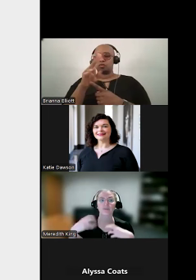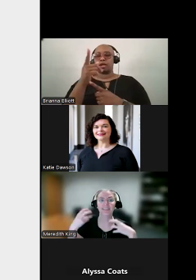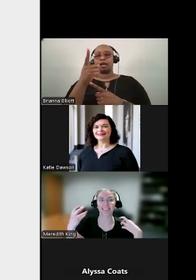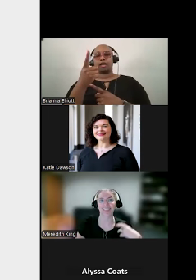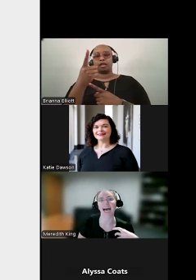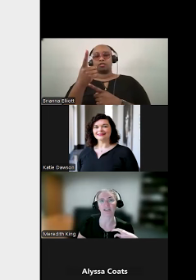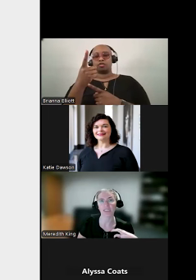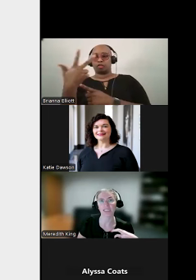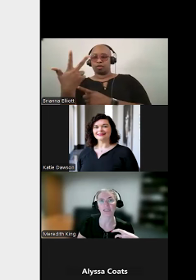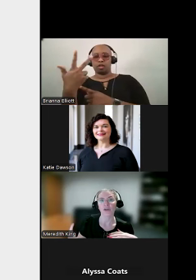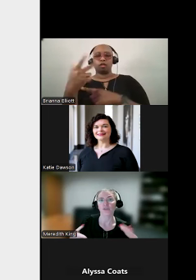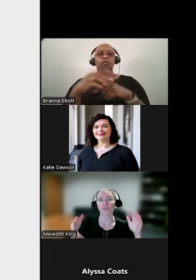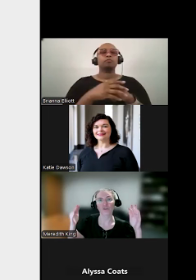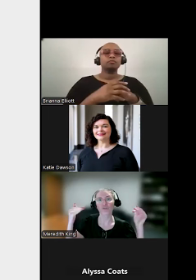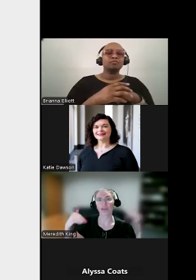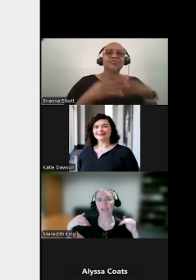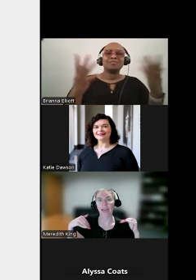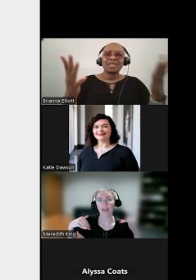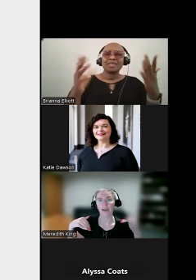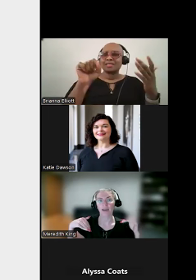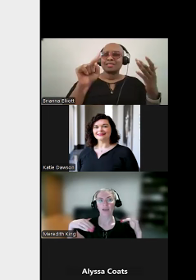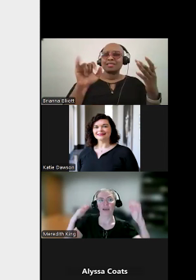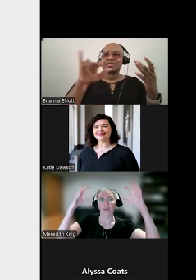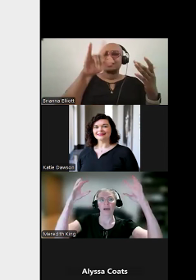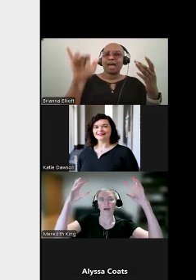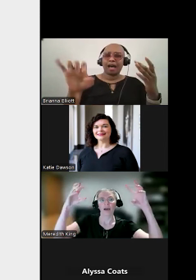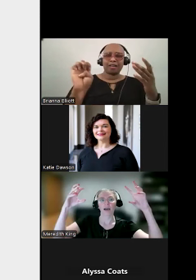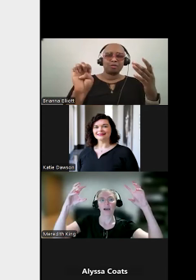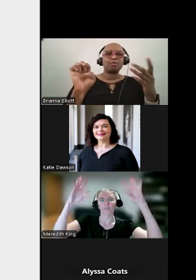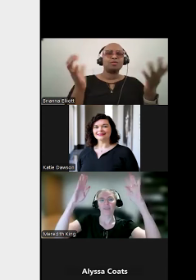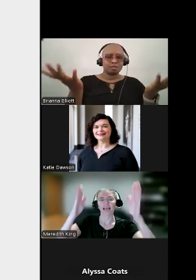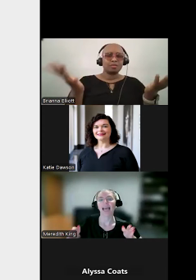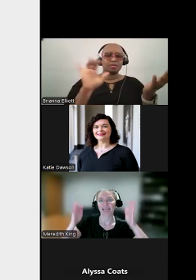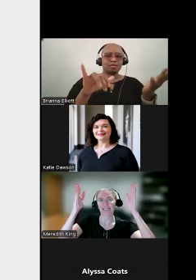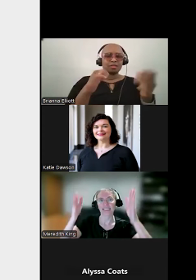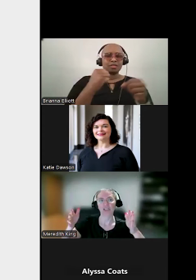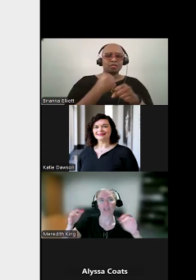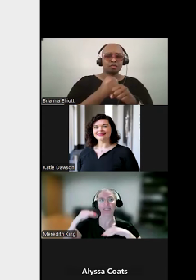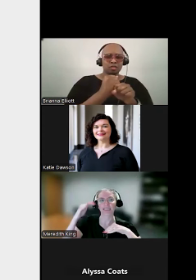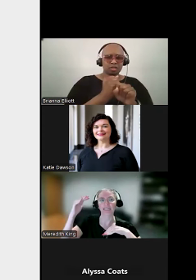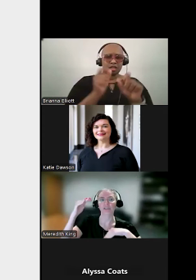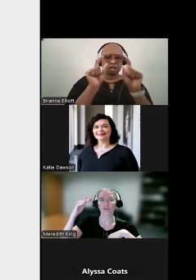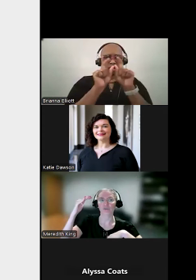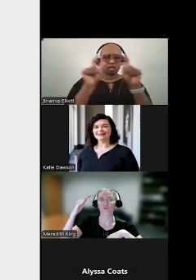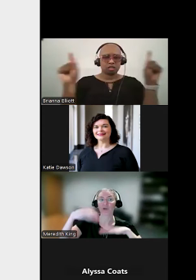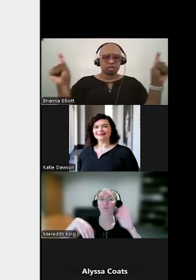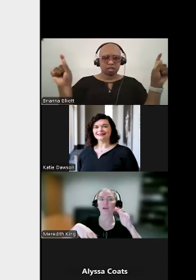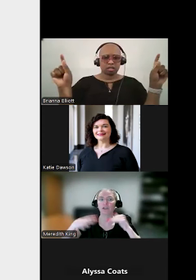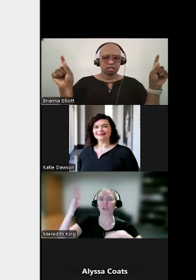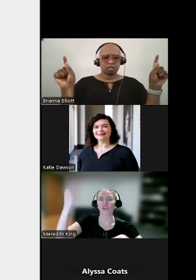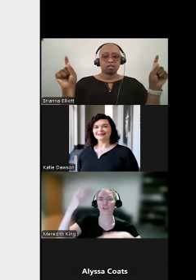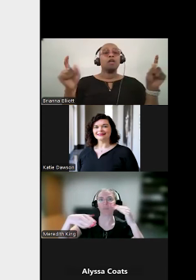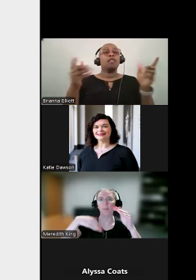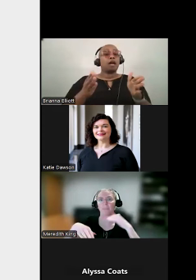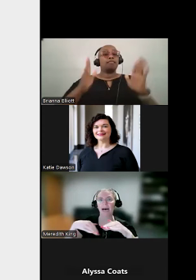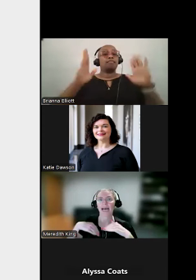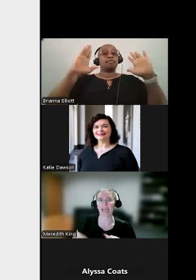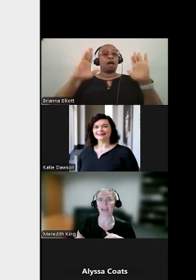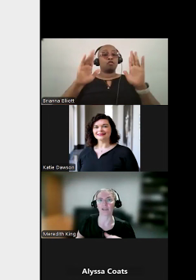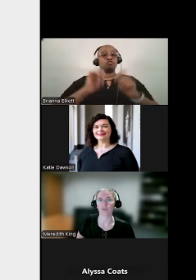of styles. Those are creating a heading section that lets screen readers jump by heading. So